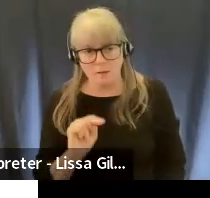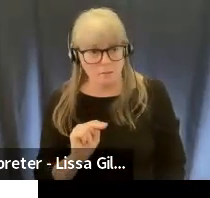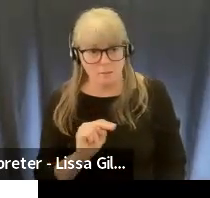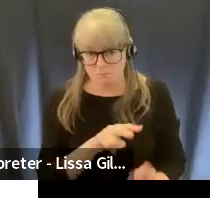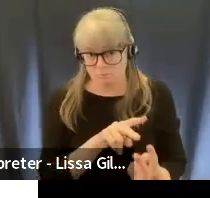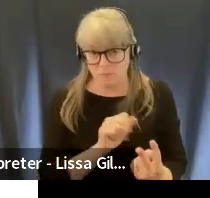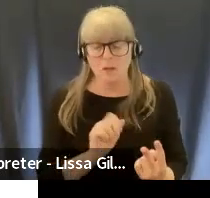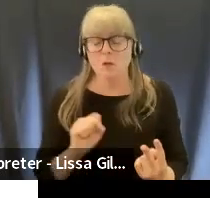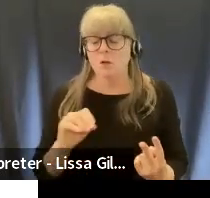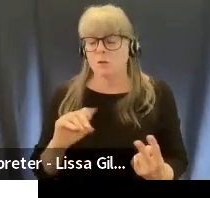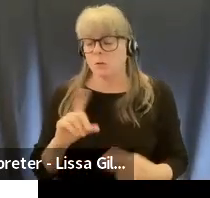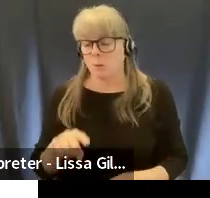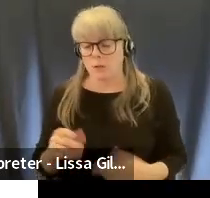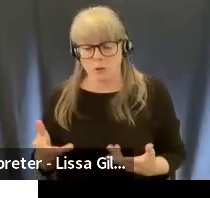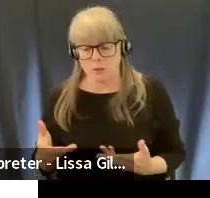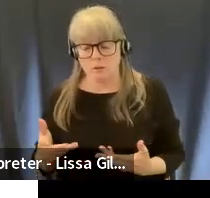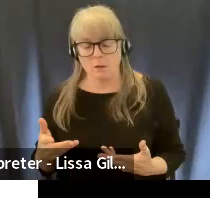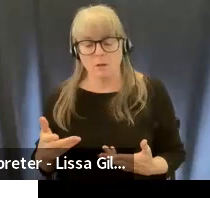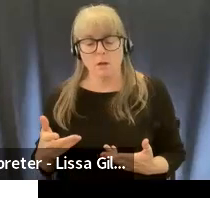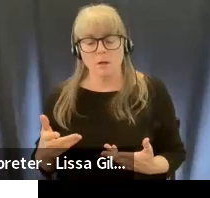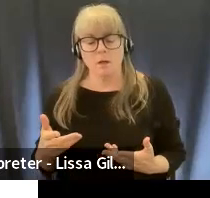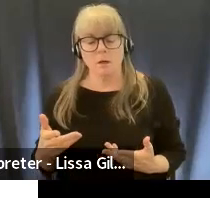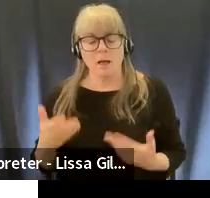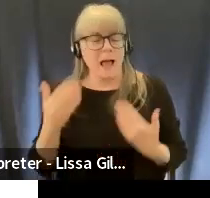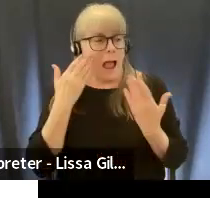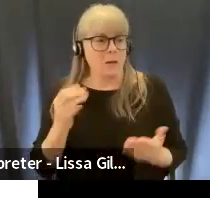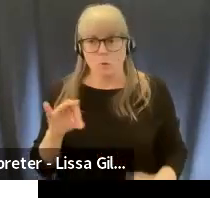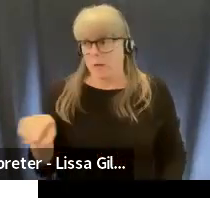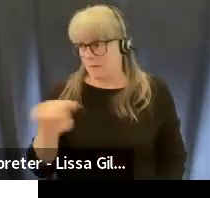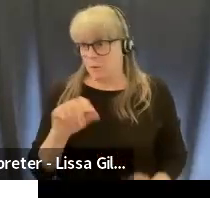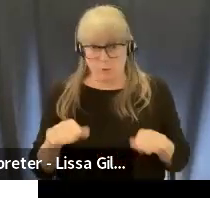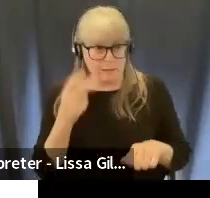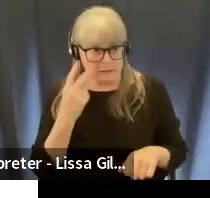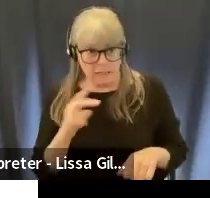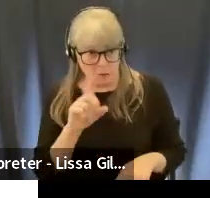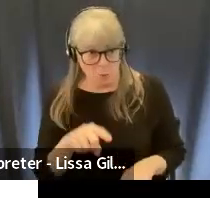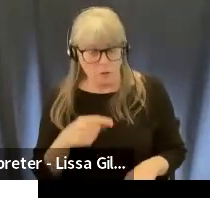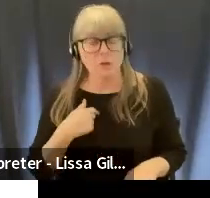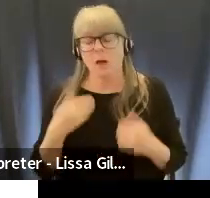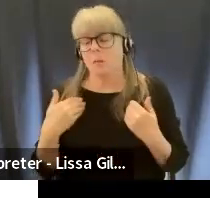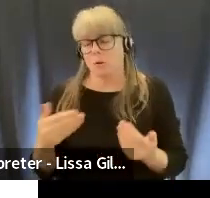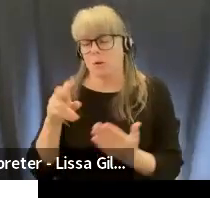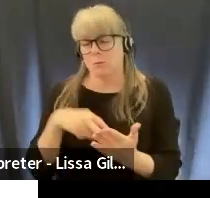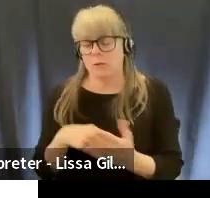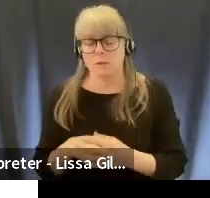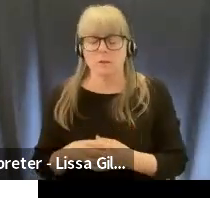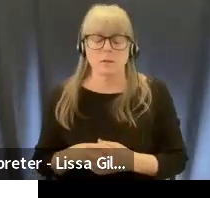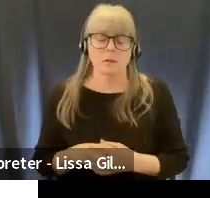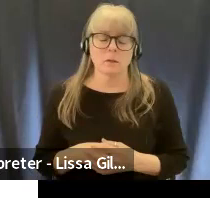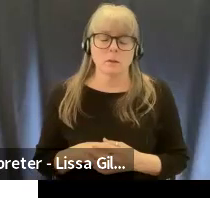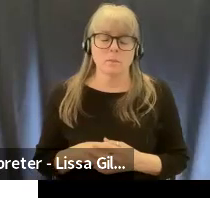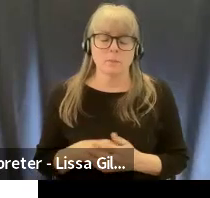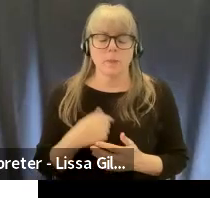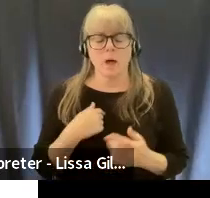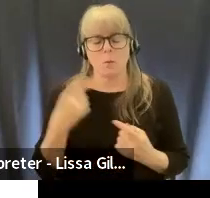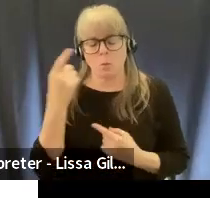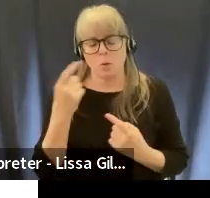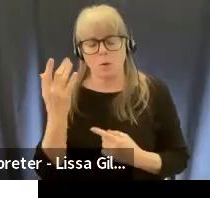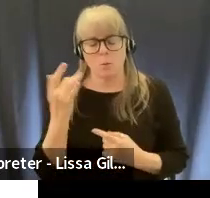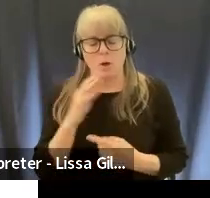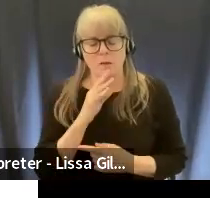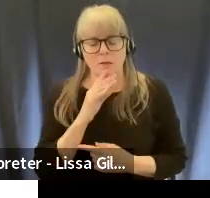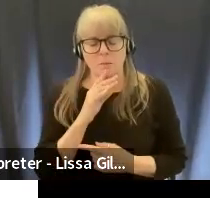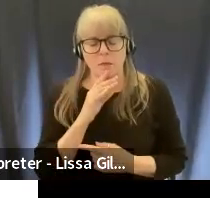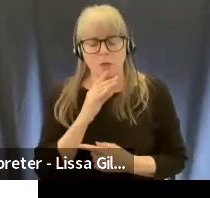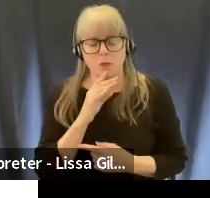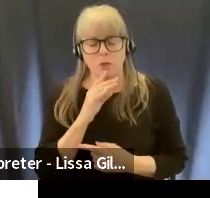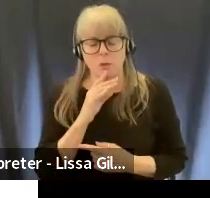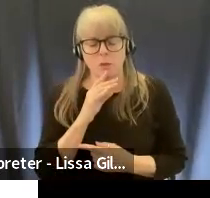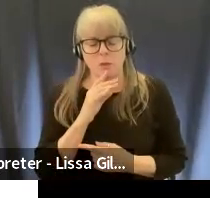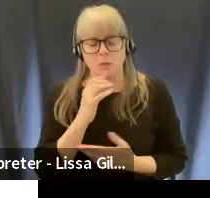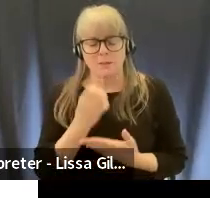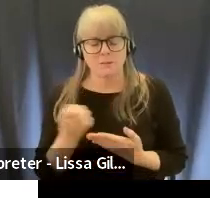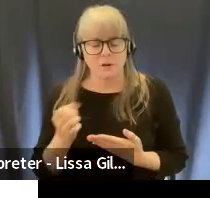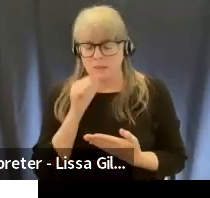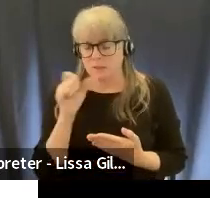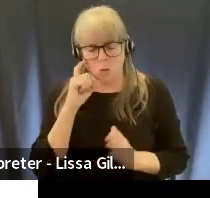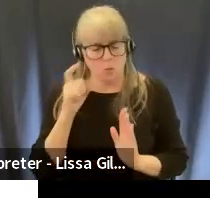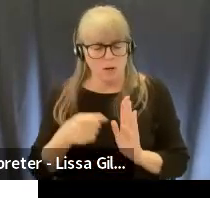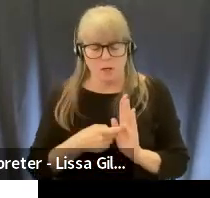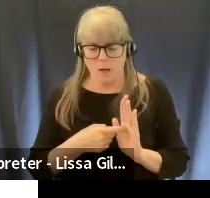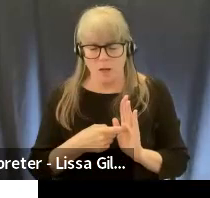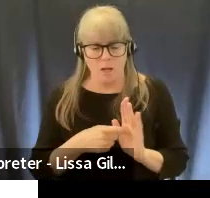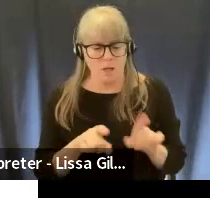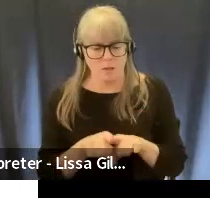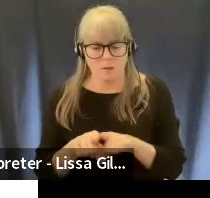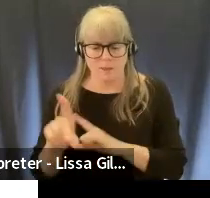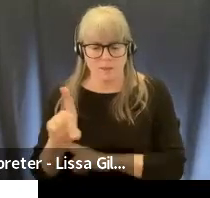So I'm just gonna read it. I'm wondering why speech generating device is not being recognized as Dme needs when it comes to.